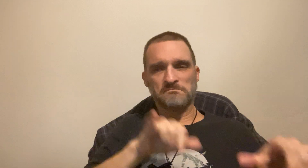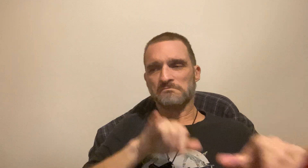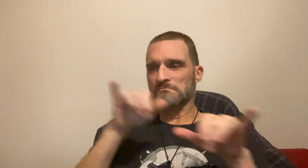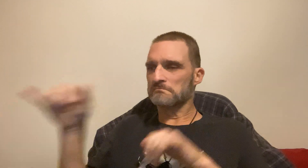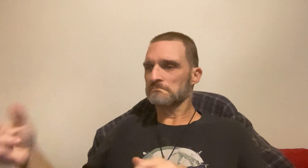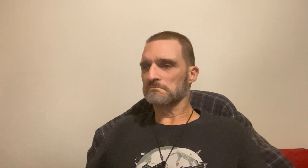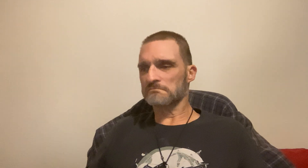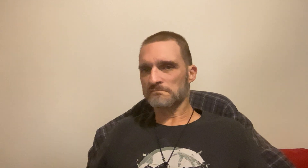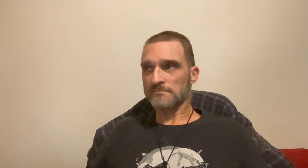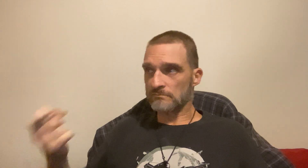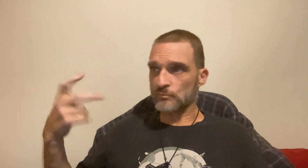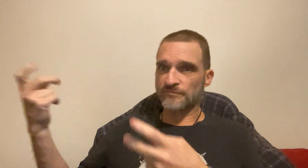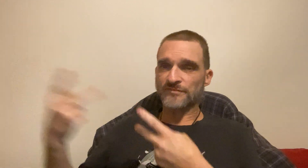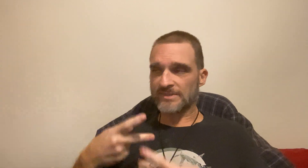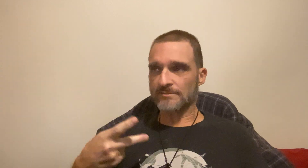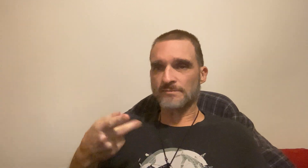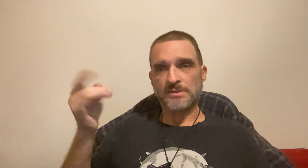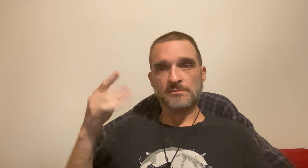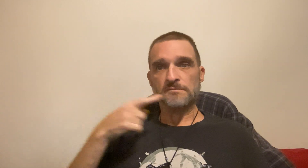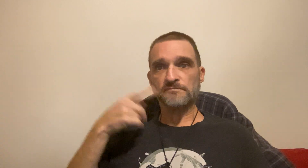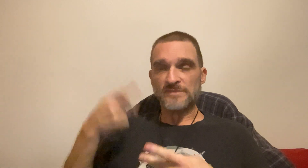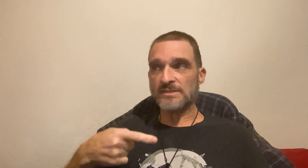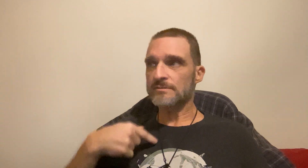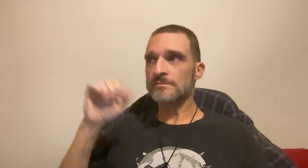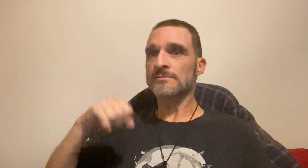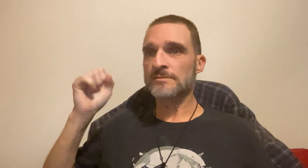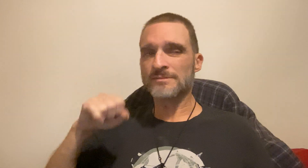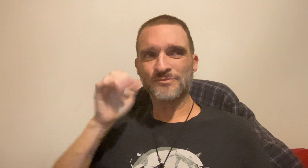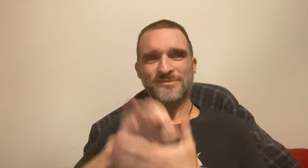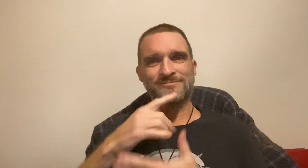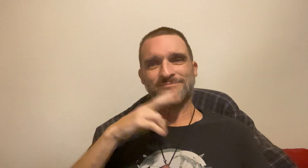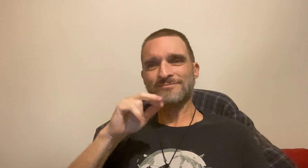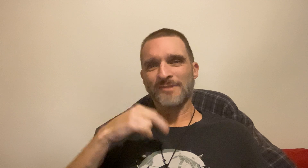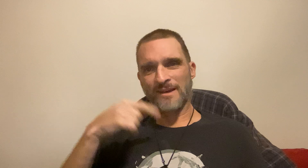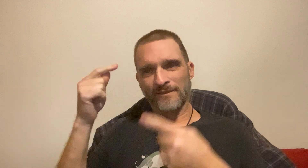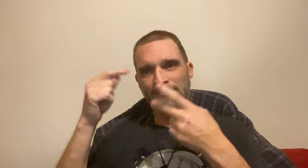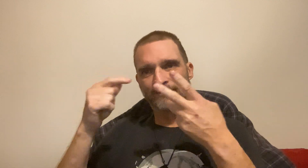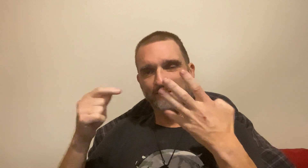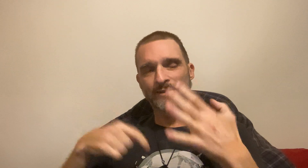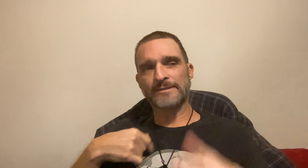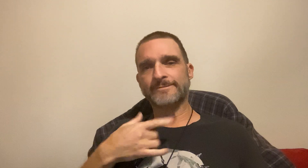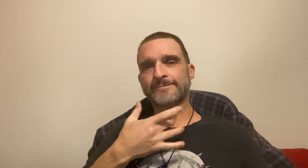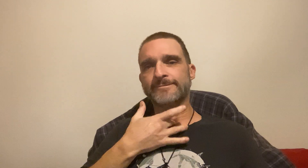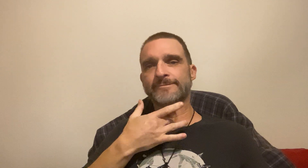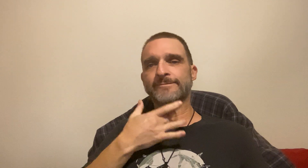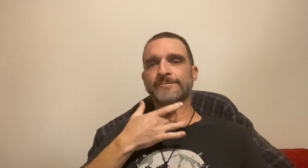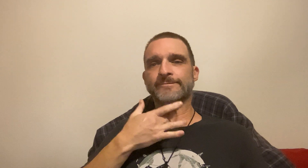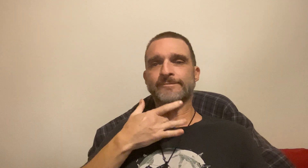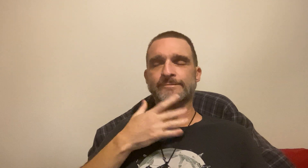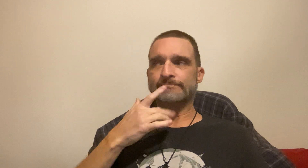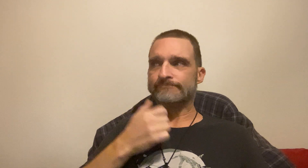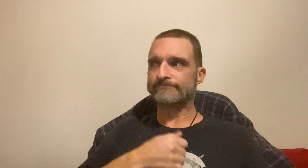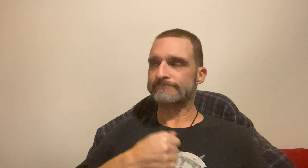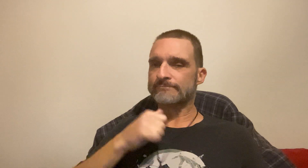Really it's all the same.. When he asks to visit, I'd love to say yes But my wife reminded me I have things to do.